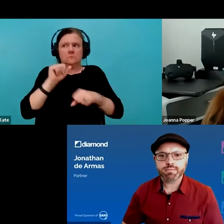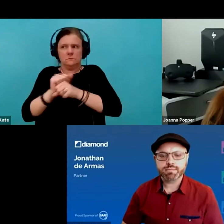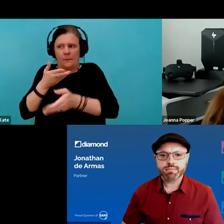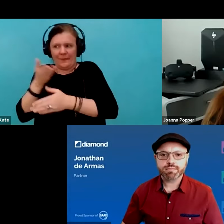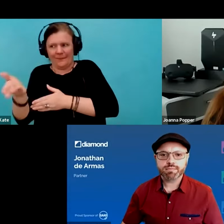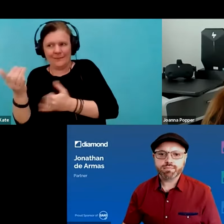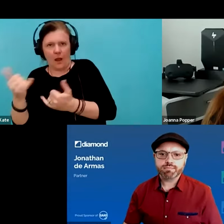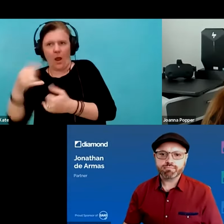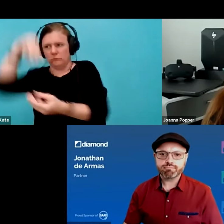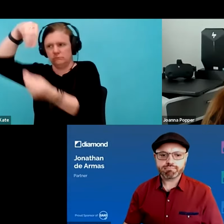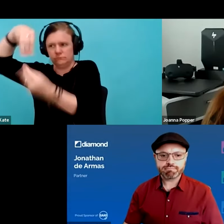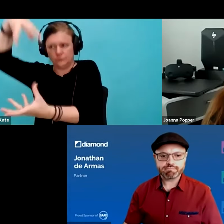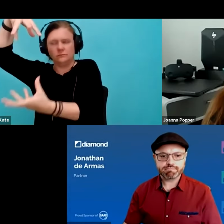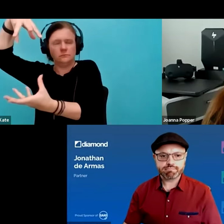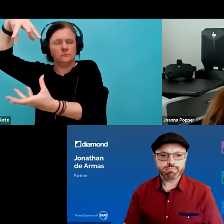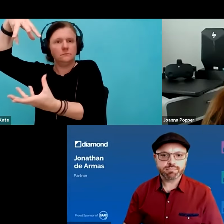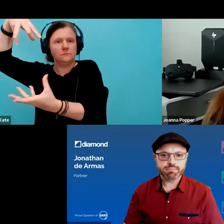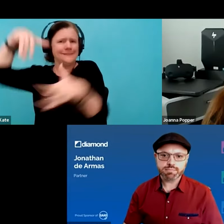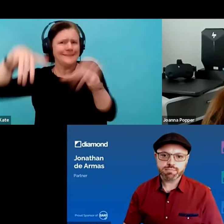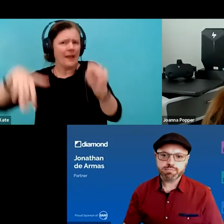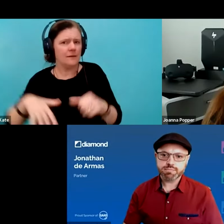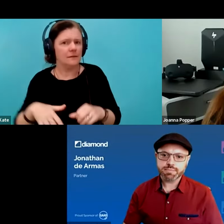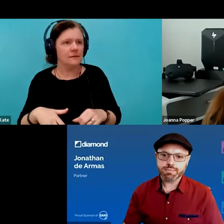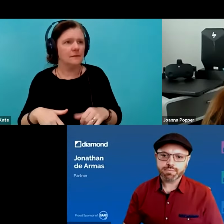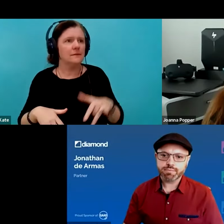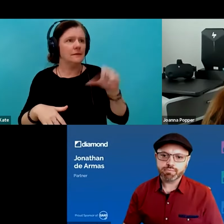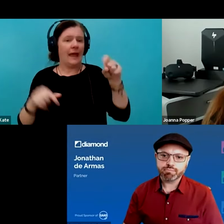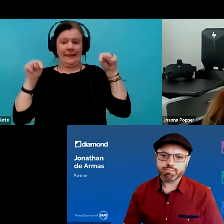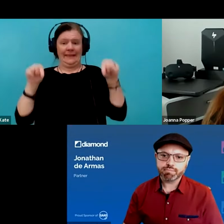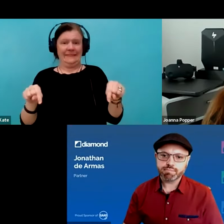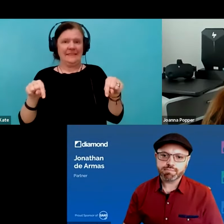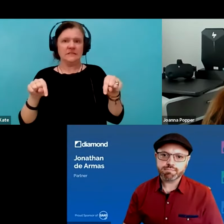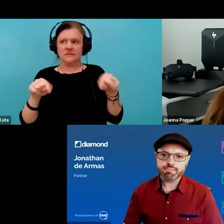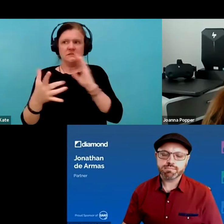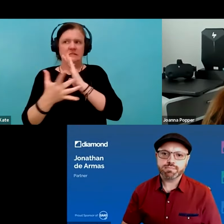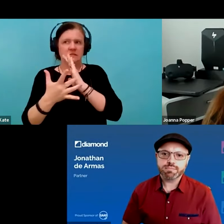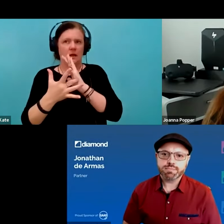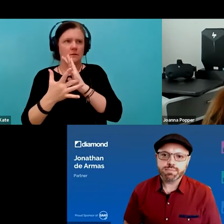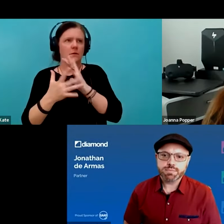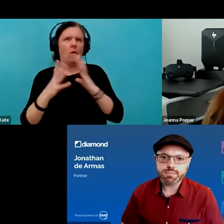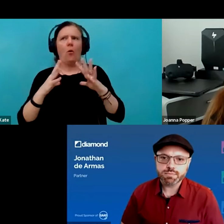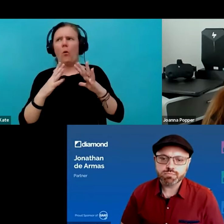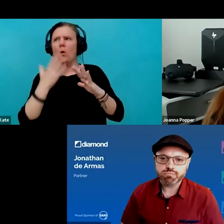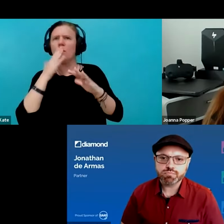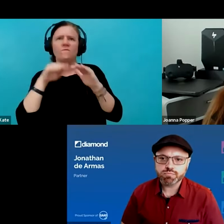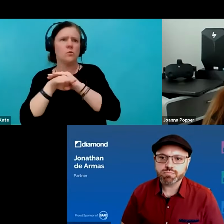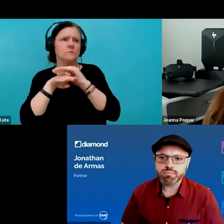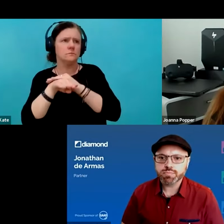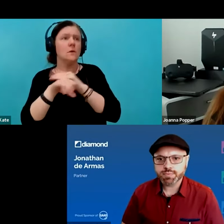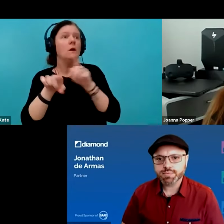Christina Heller: I think that, yeah. So like I said, I think that this medium in general is wonderful accessibility tool. And then I just want to point out that